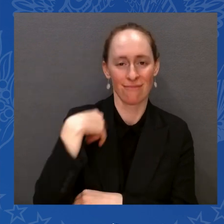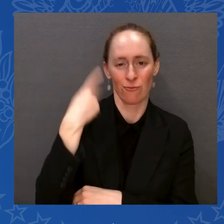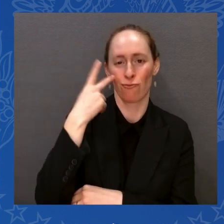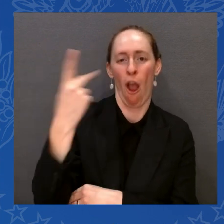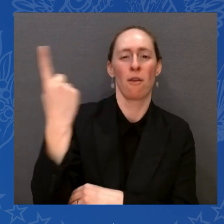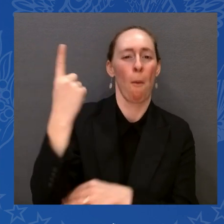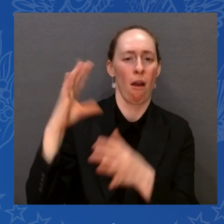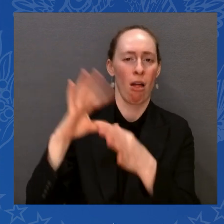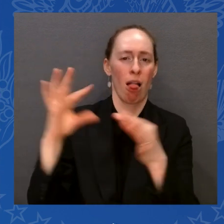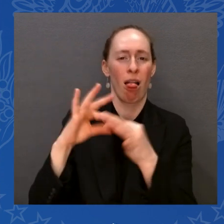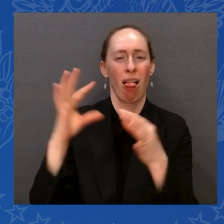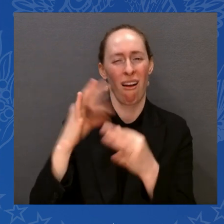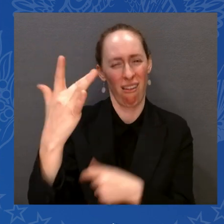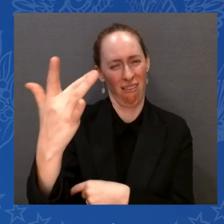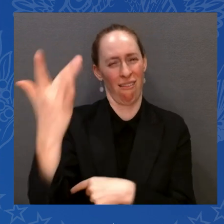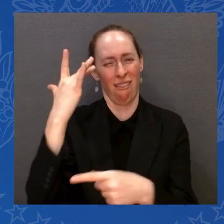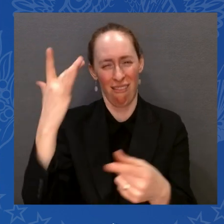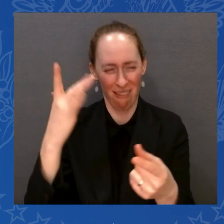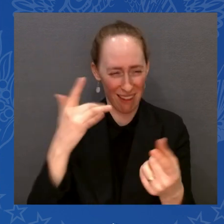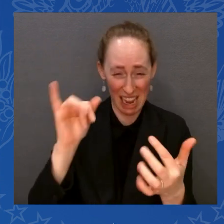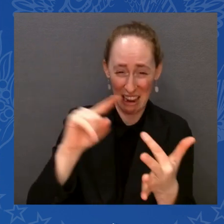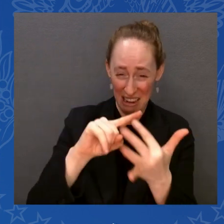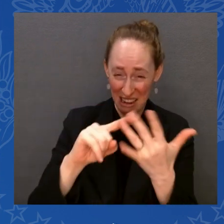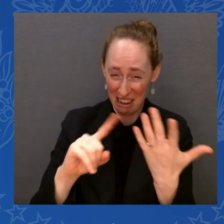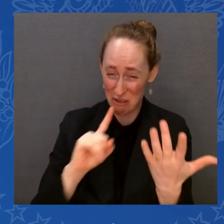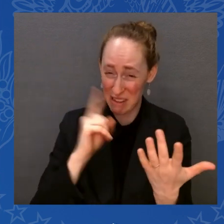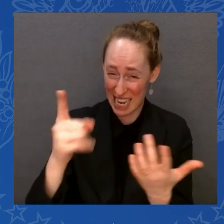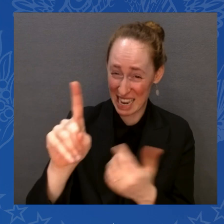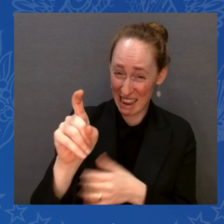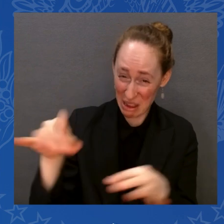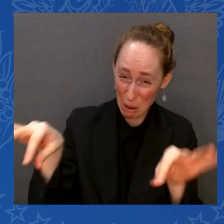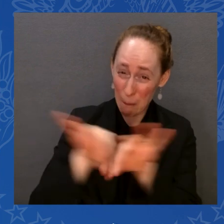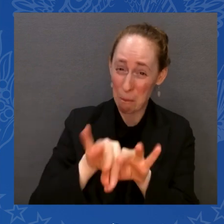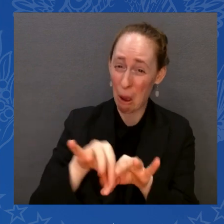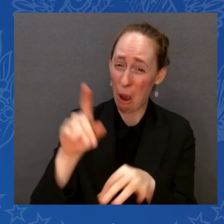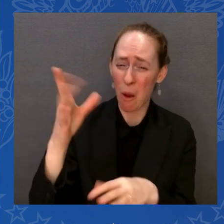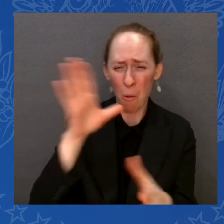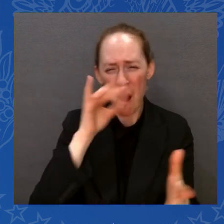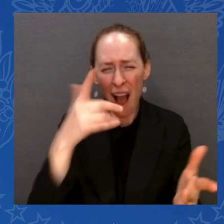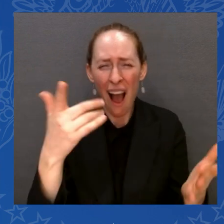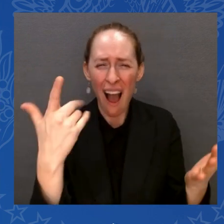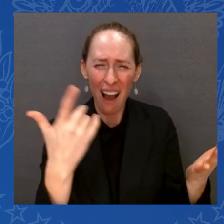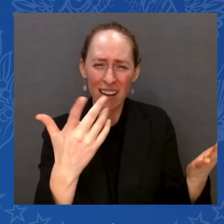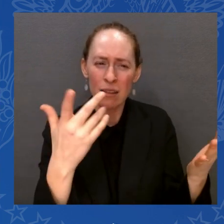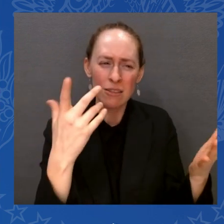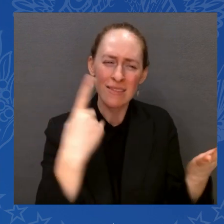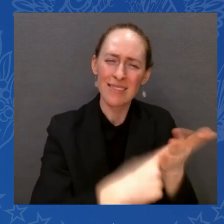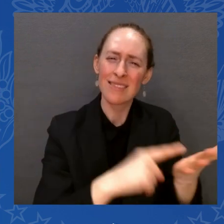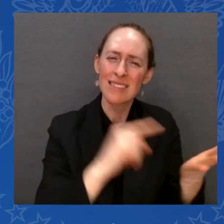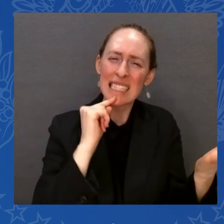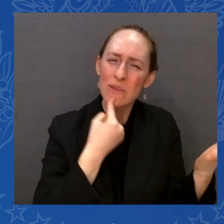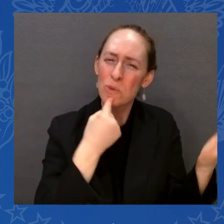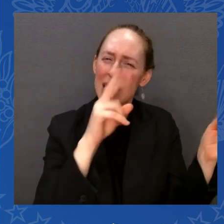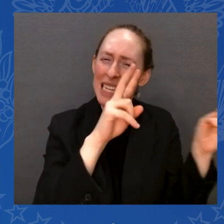He says, "Why isn't Biden talking about important things, important issues? Well, the next thing he's going to be talking about